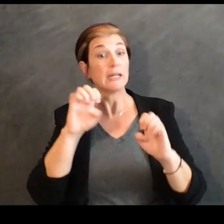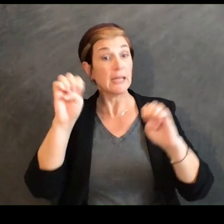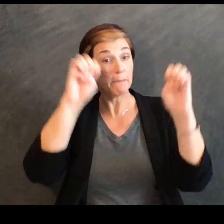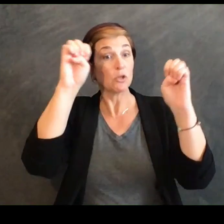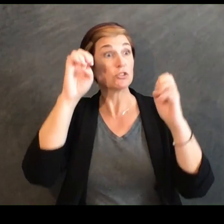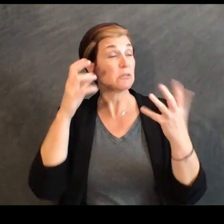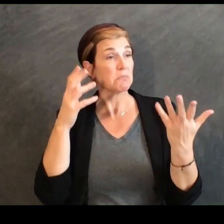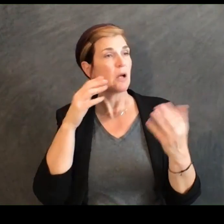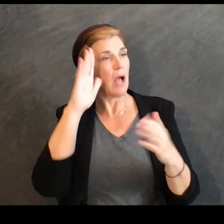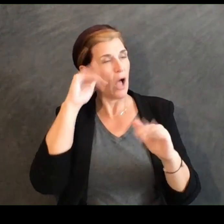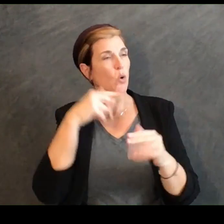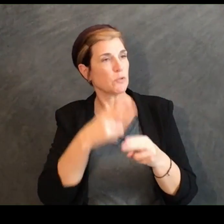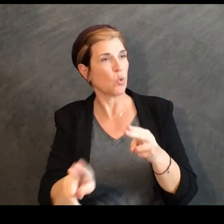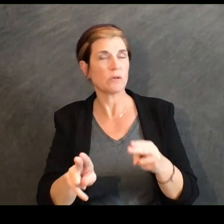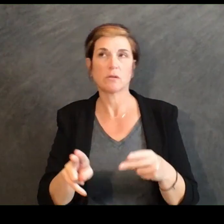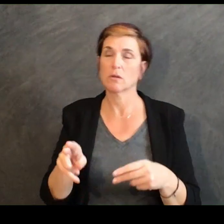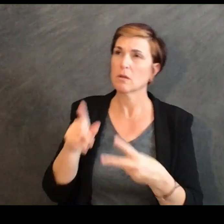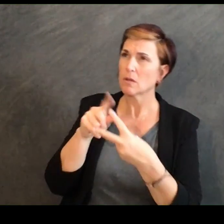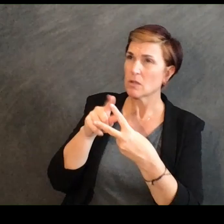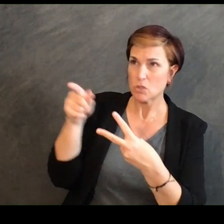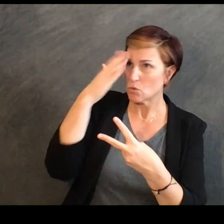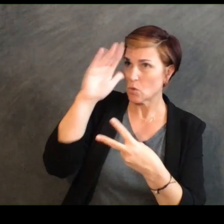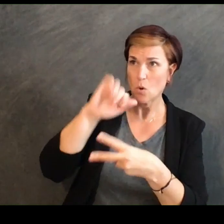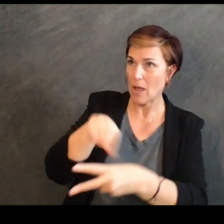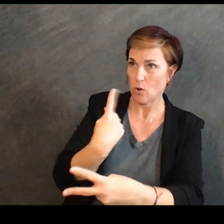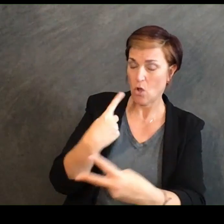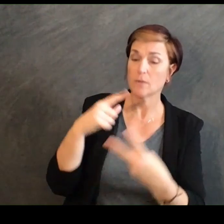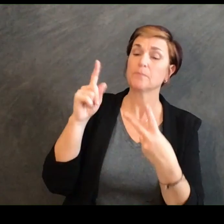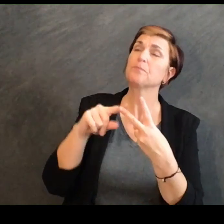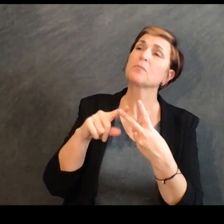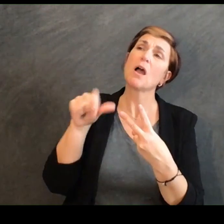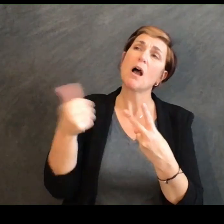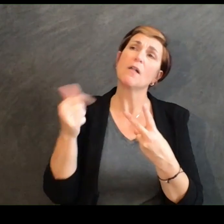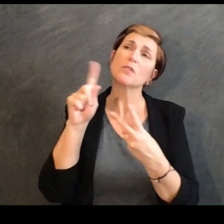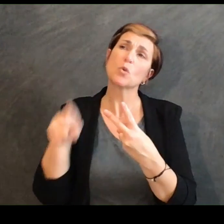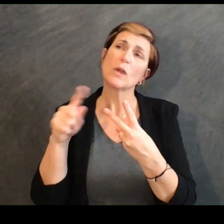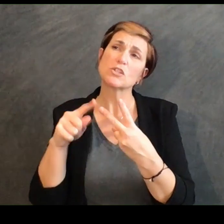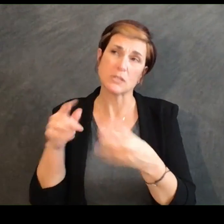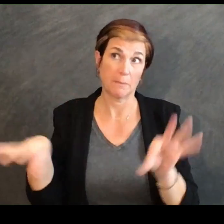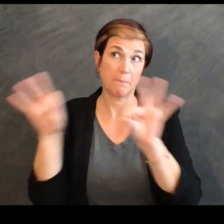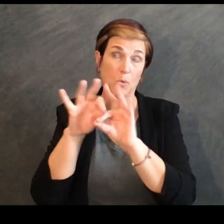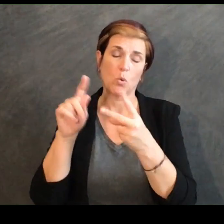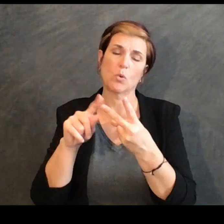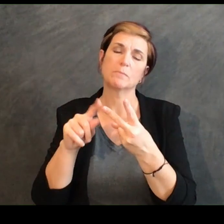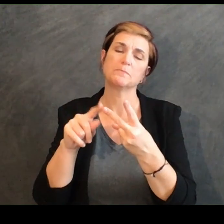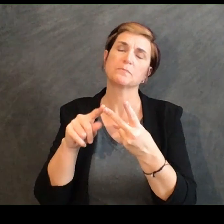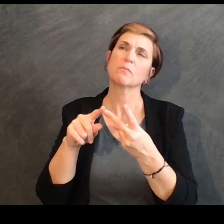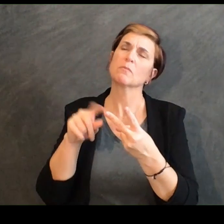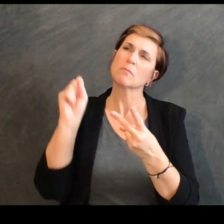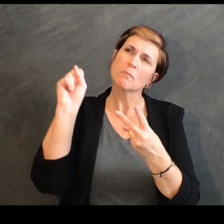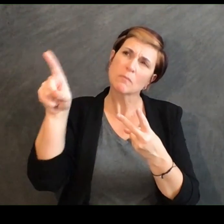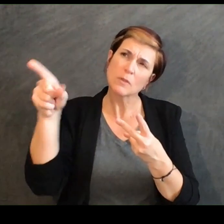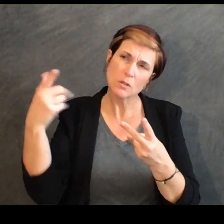now we still don't know for how long and I have something very important I wanted to ask you is like how do you think do you really think it's essential